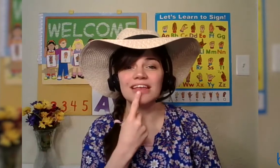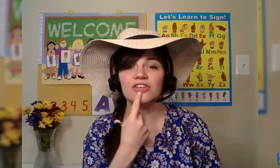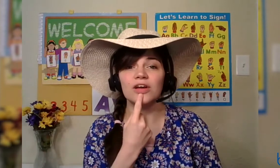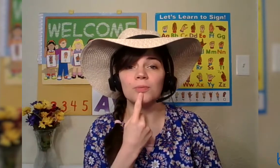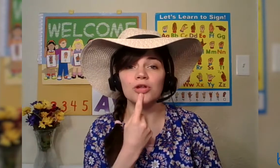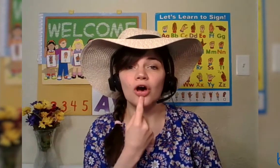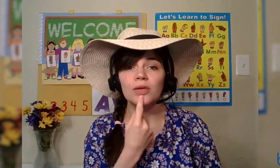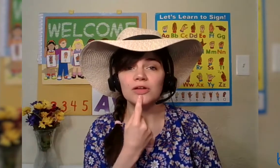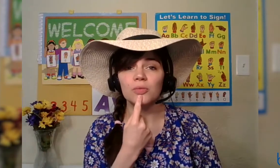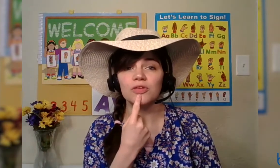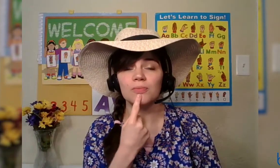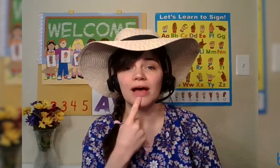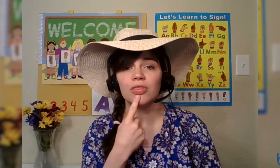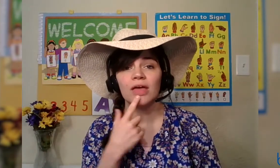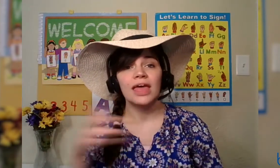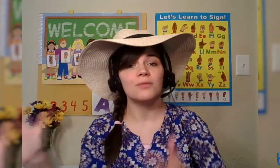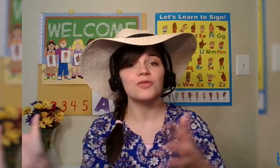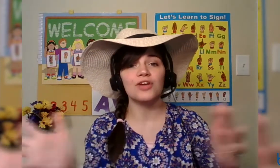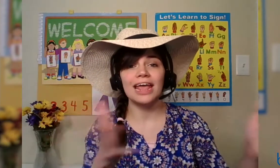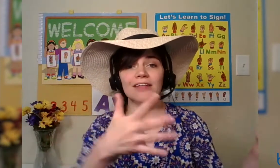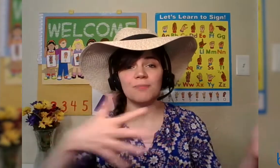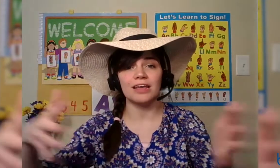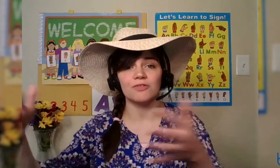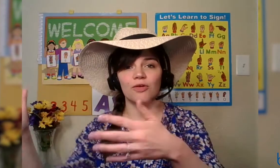you're gonna blow a little with your mouth and move your hands back and forth